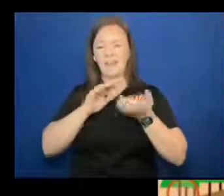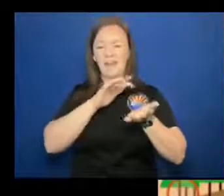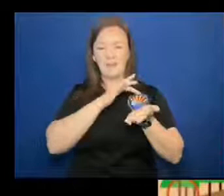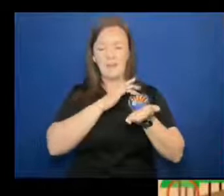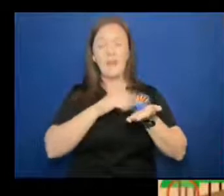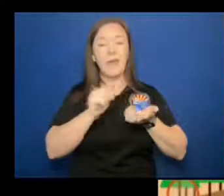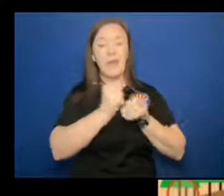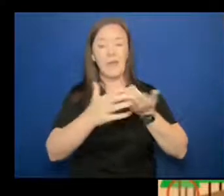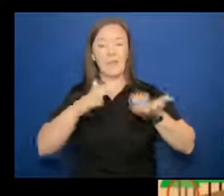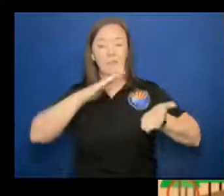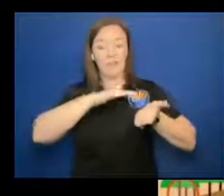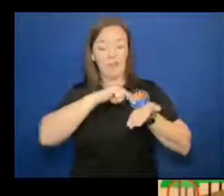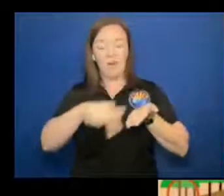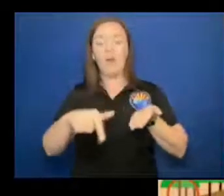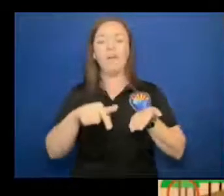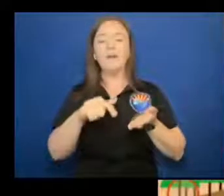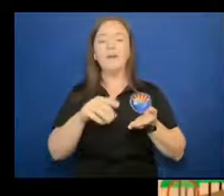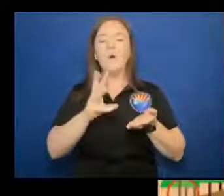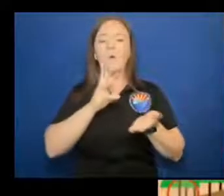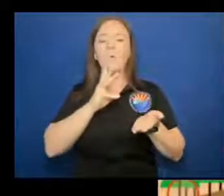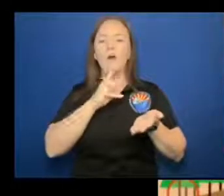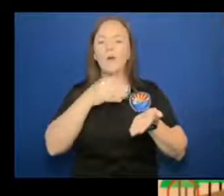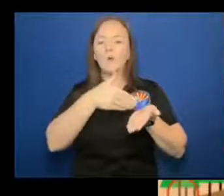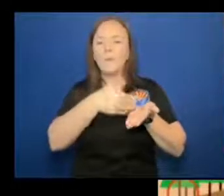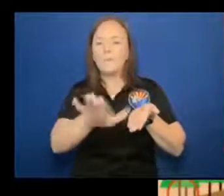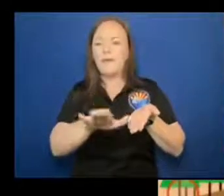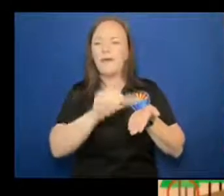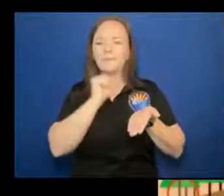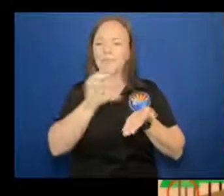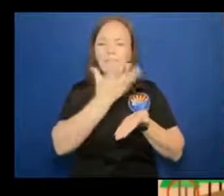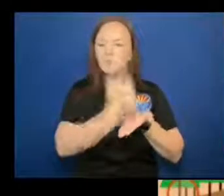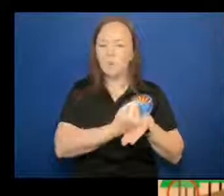SO THAT IS EXPECTED TO CHANGE AS WE MOVE INTO TOMORROW